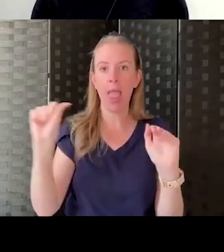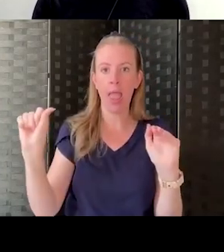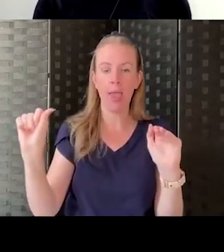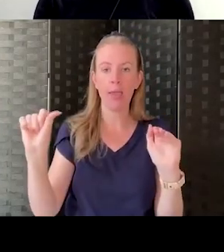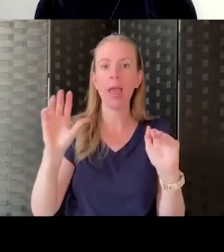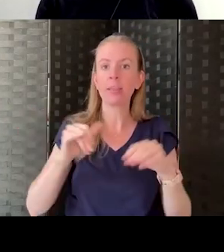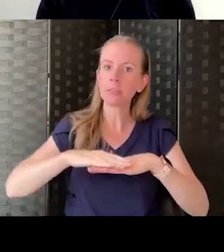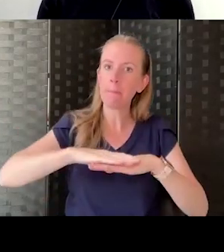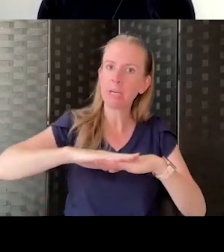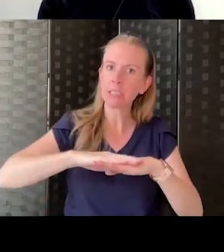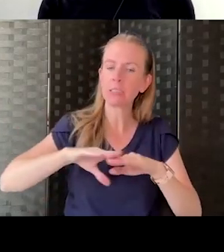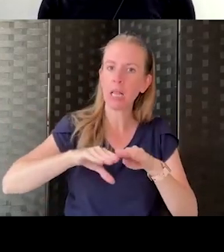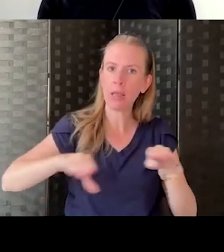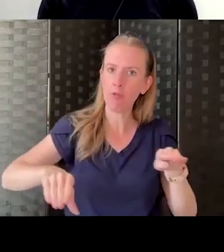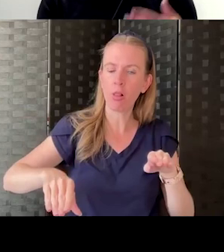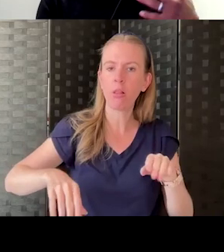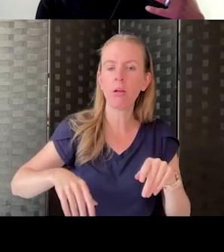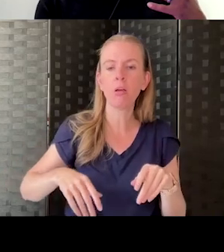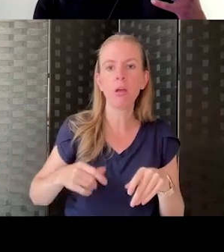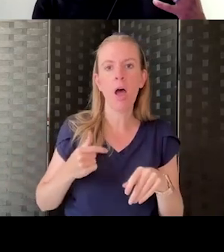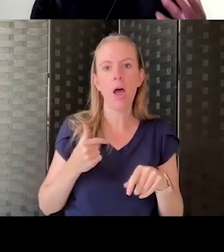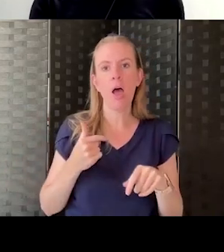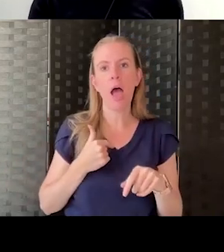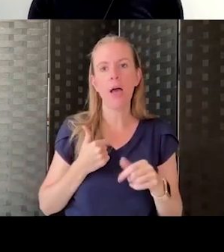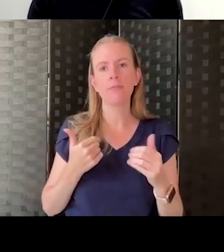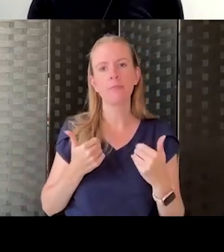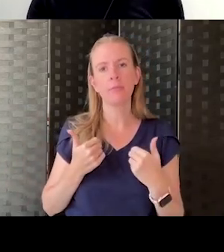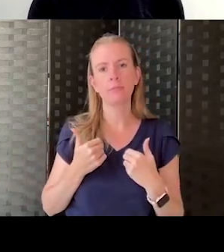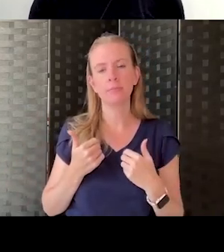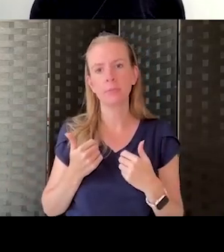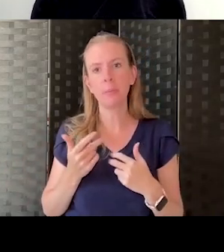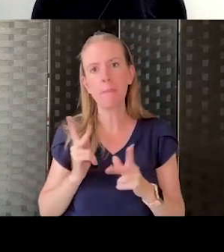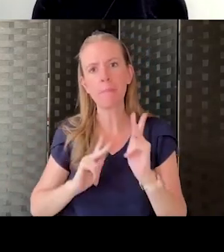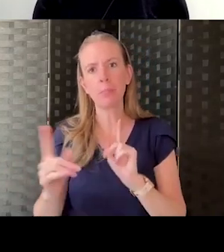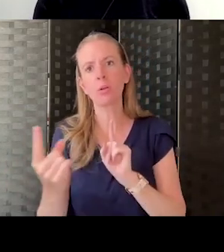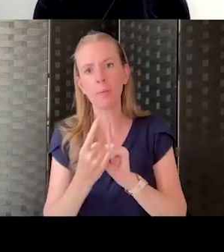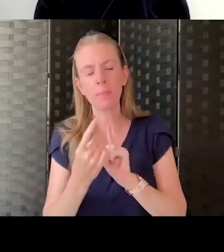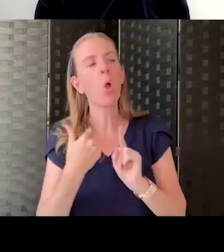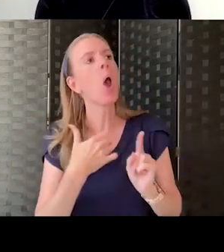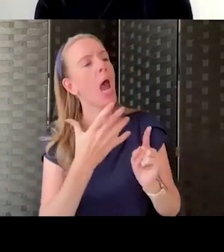level, the bare minimum. I have had people come up to me and say I just want to be level a compliant,